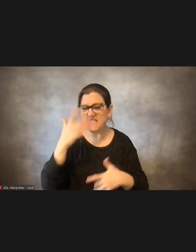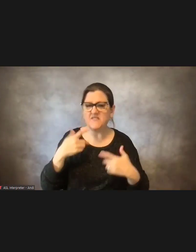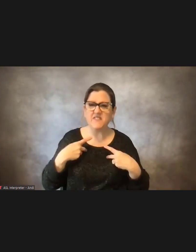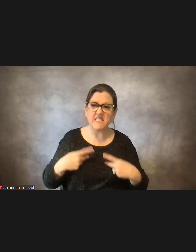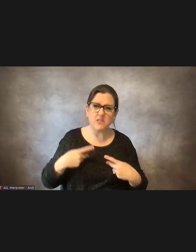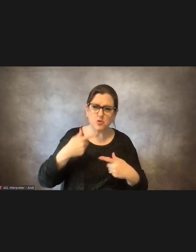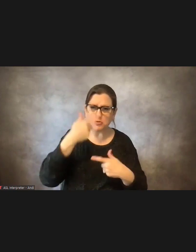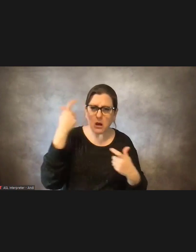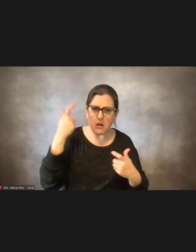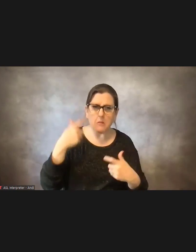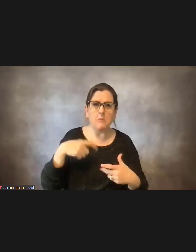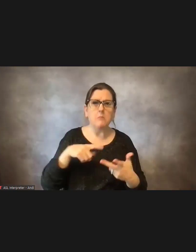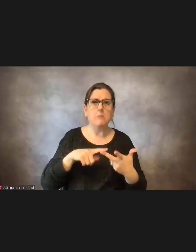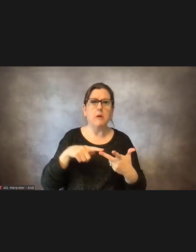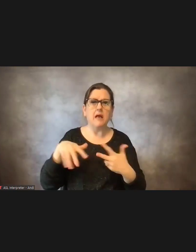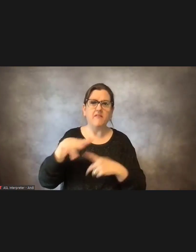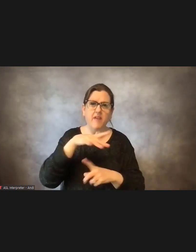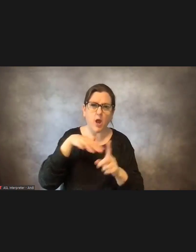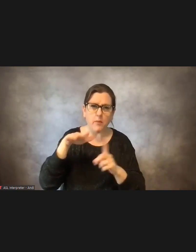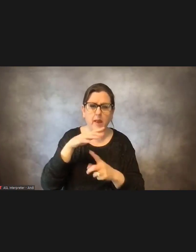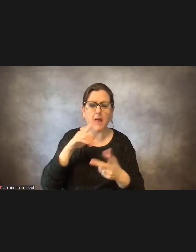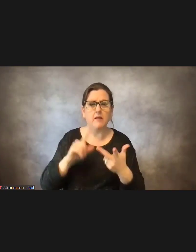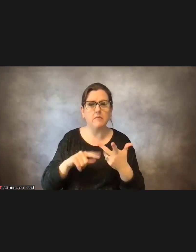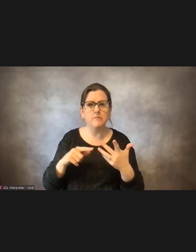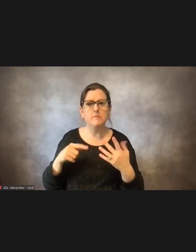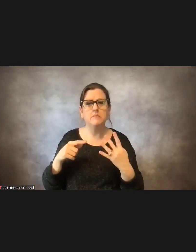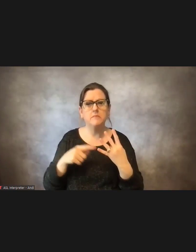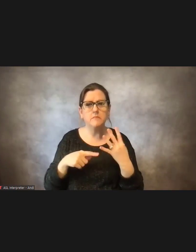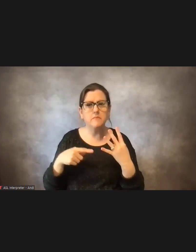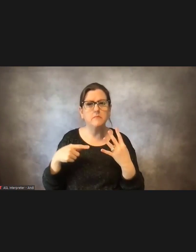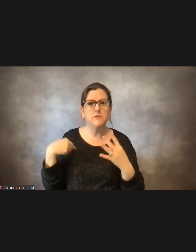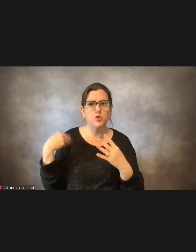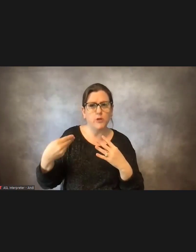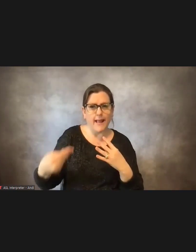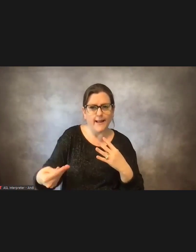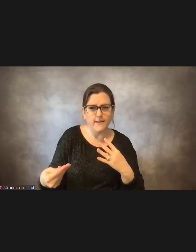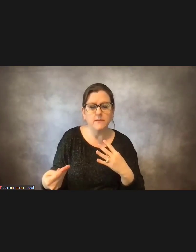factors, um, and genetics and, so, that's why we want to keep